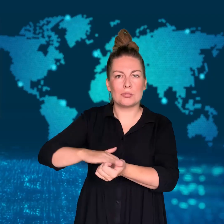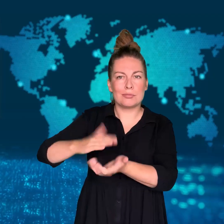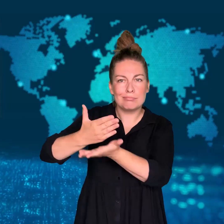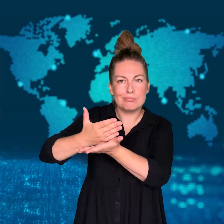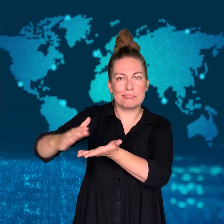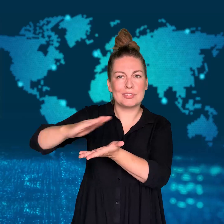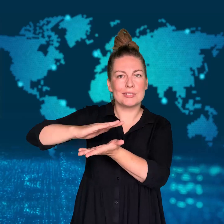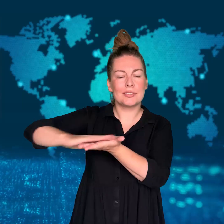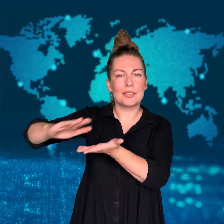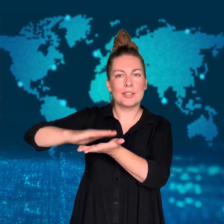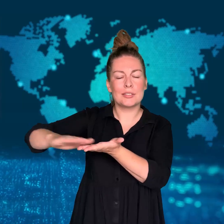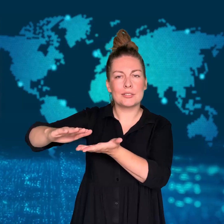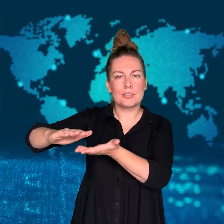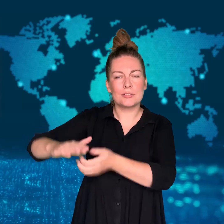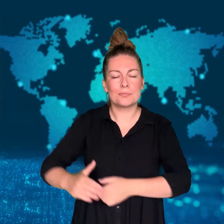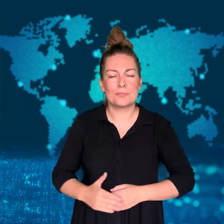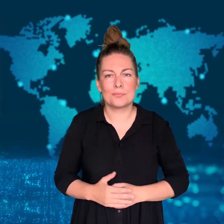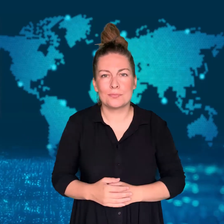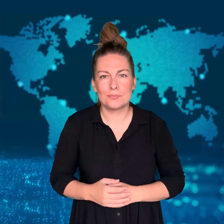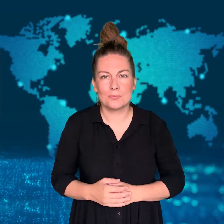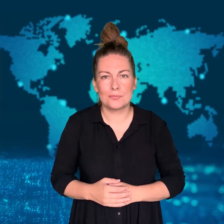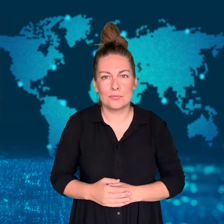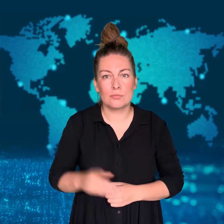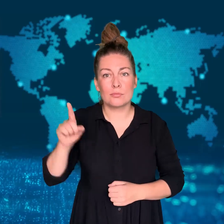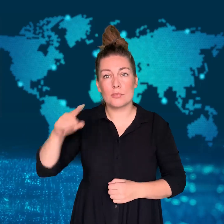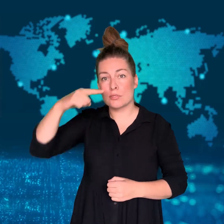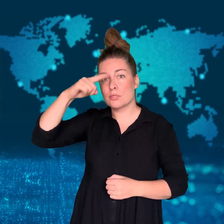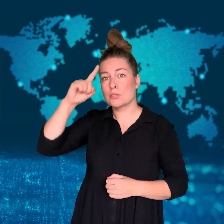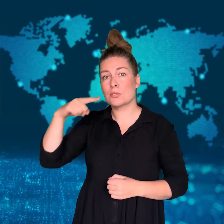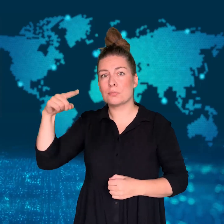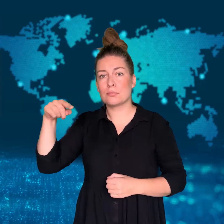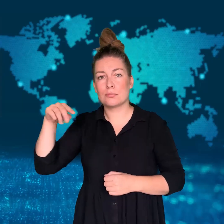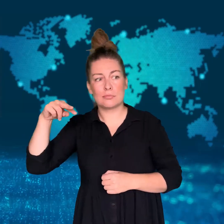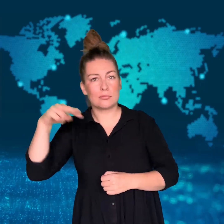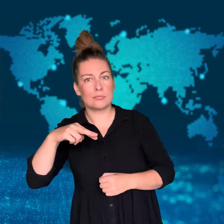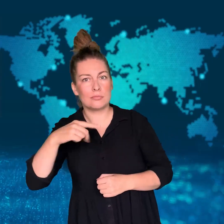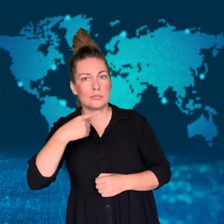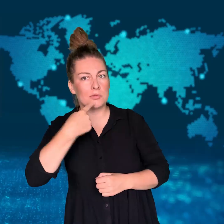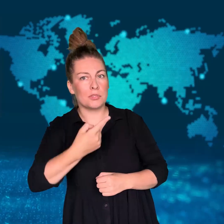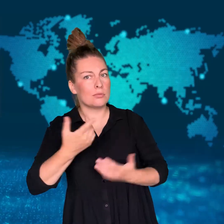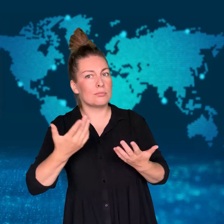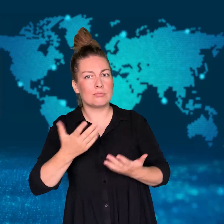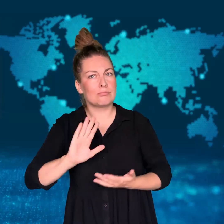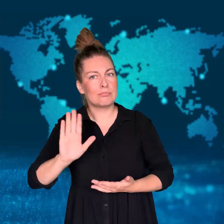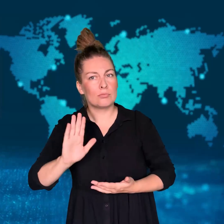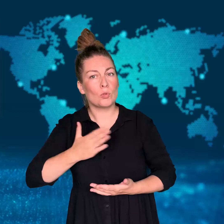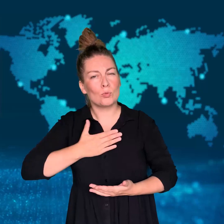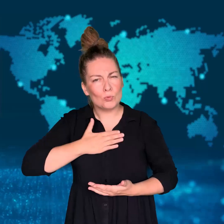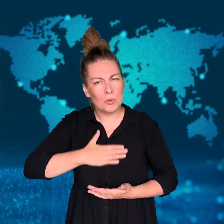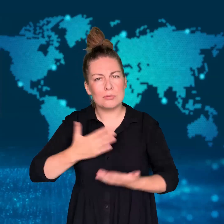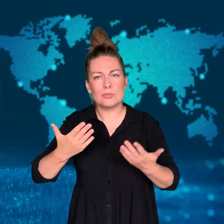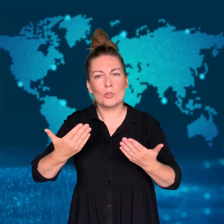Azerbaijan says it is trying to re- integrate the ethnic Armenians as